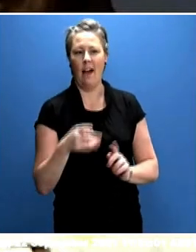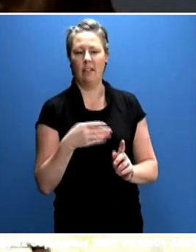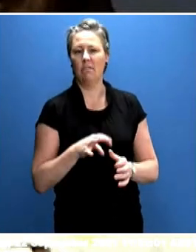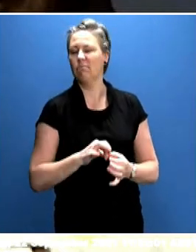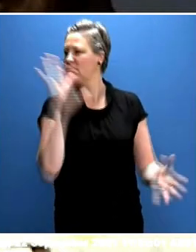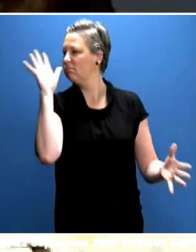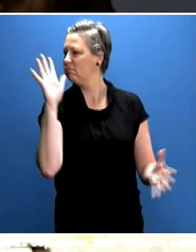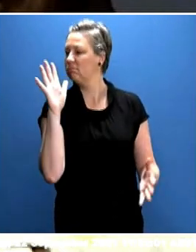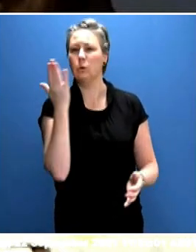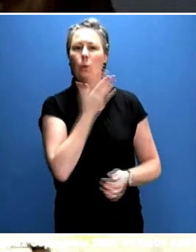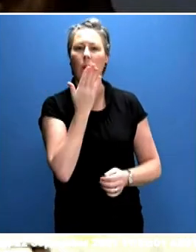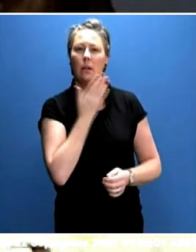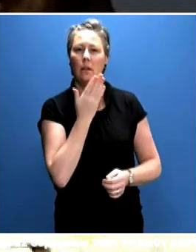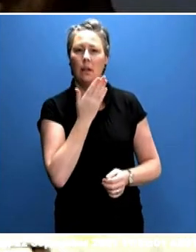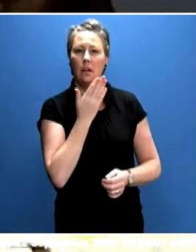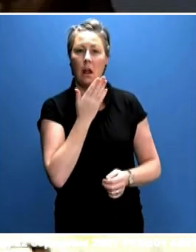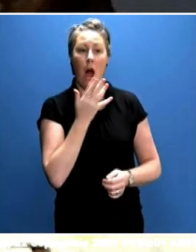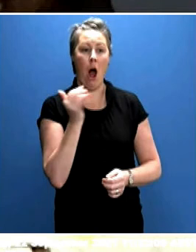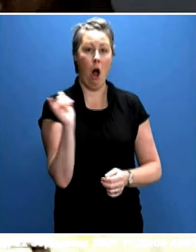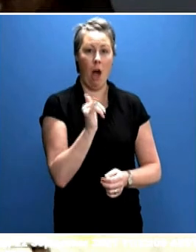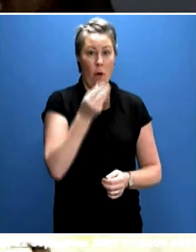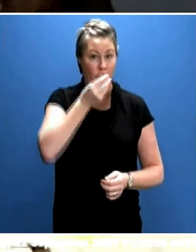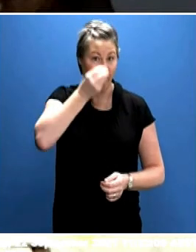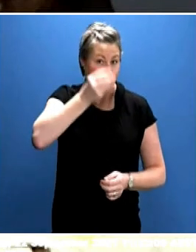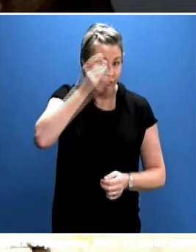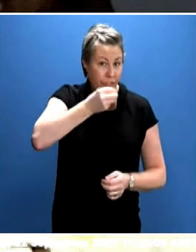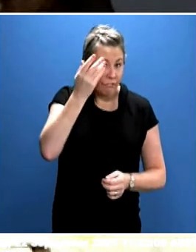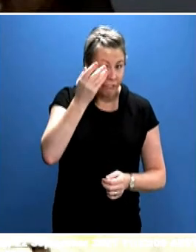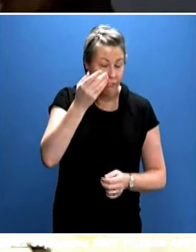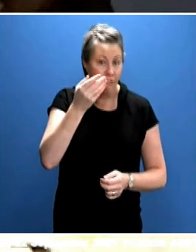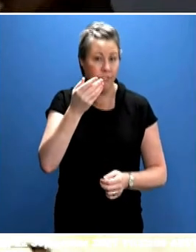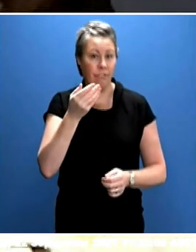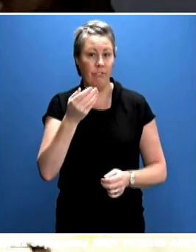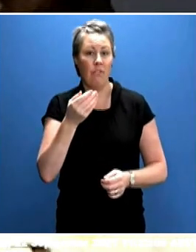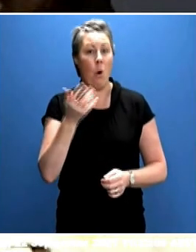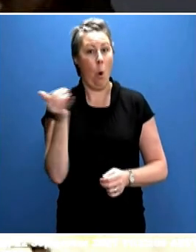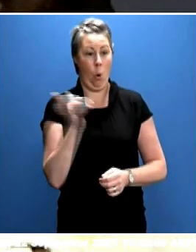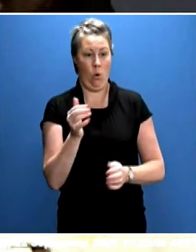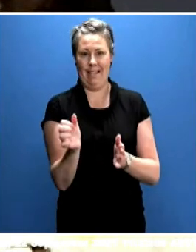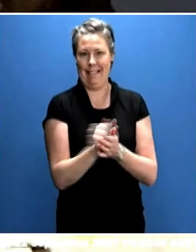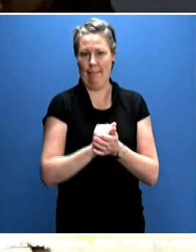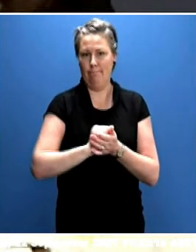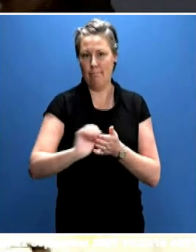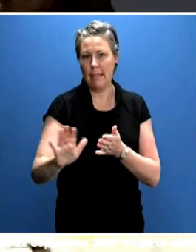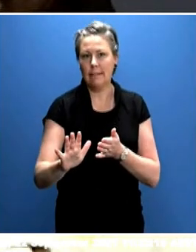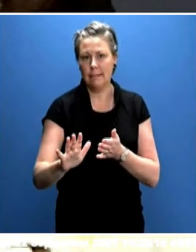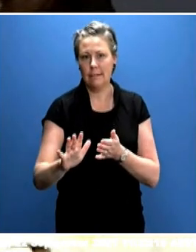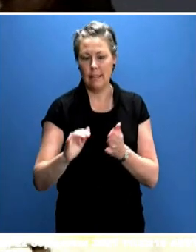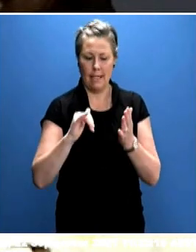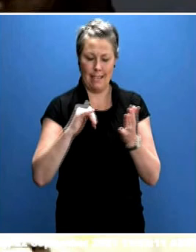from school either because they're truanting or they've been suspended or expelled from school.